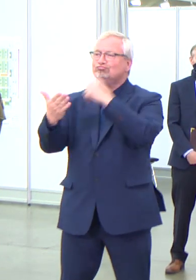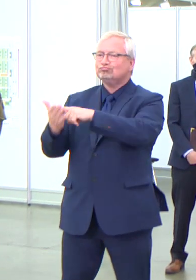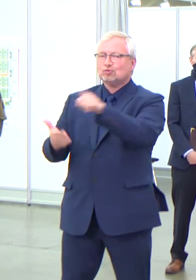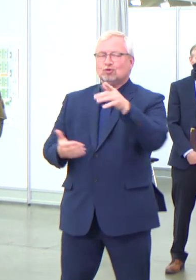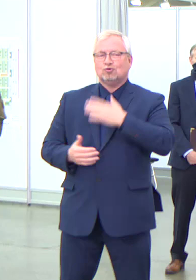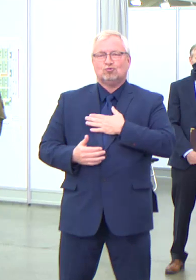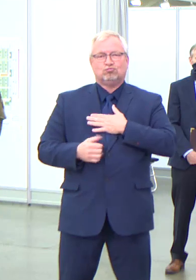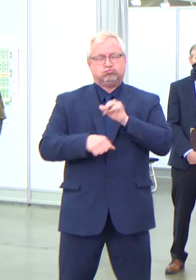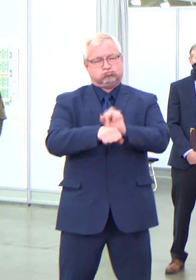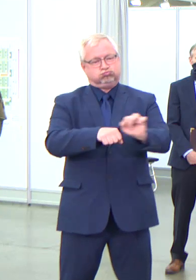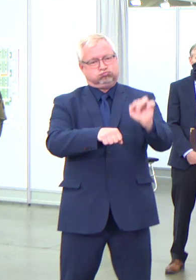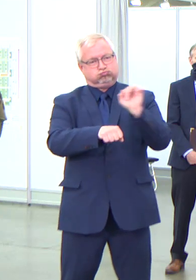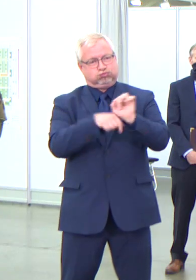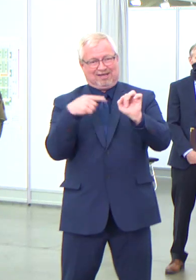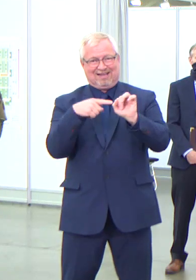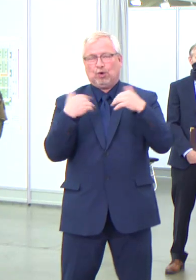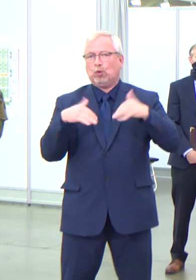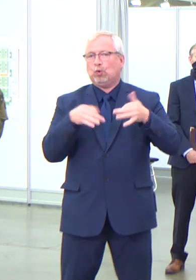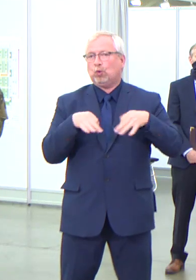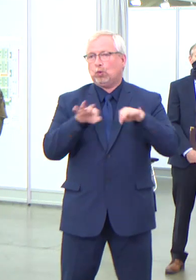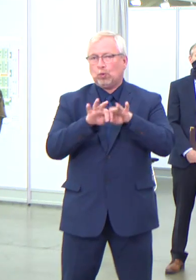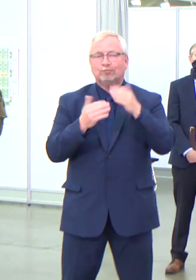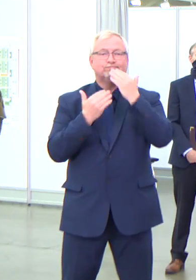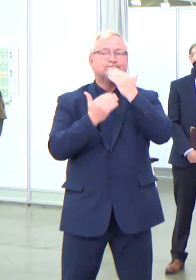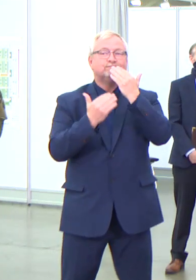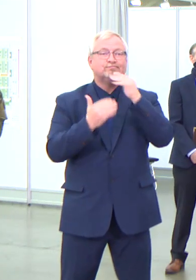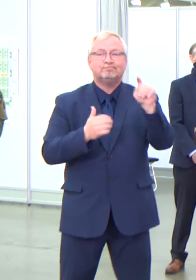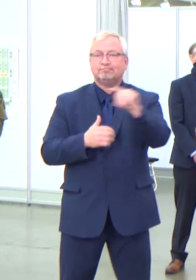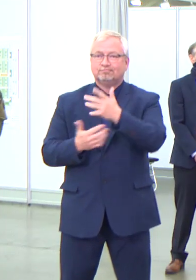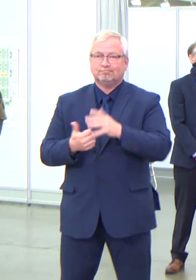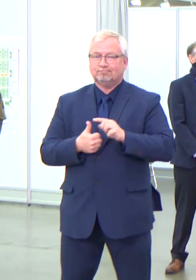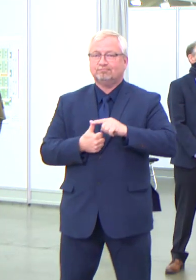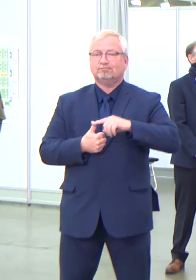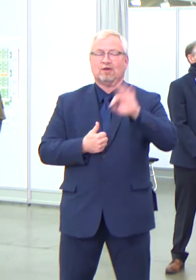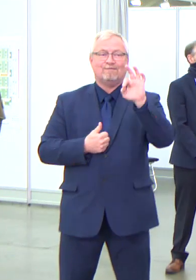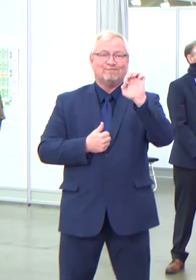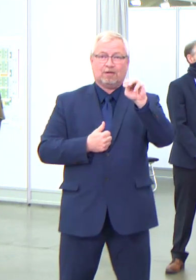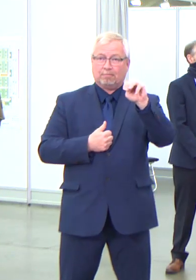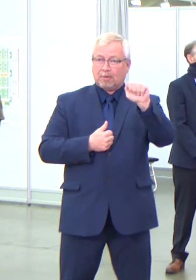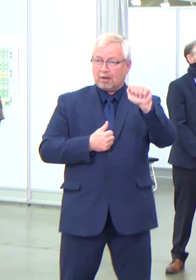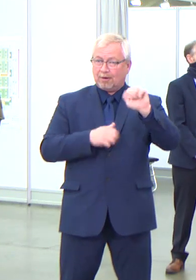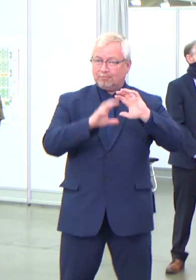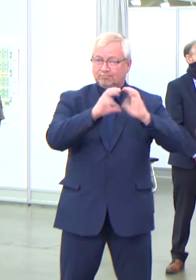just want to take a moment to thank a few of them. First of all, I want to thank FEMA for delivering these hospital beds